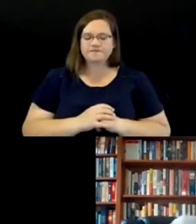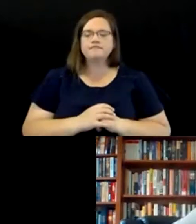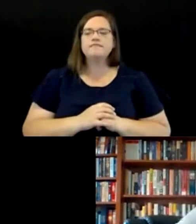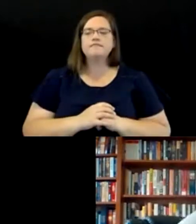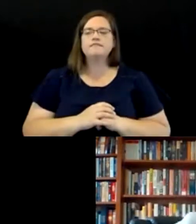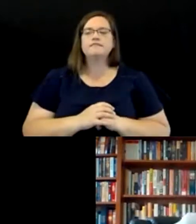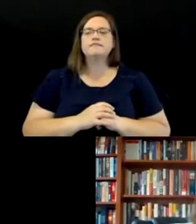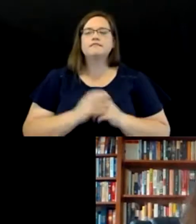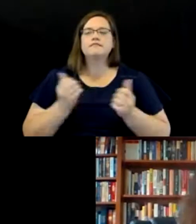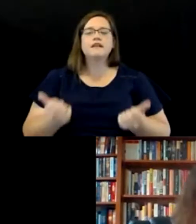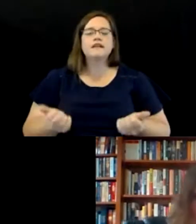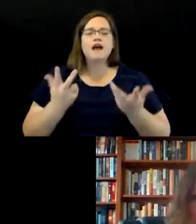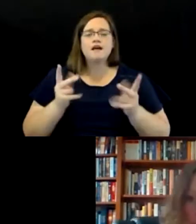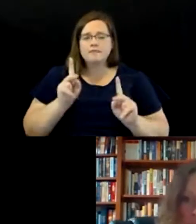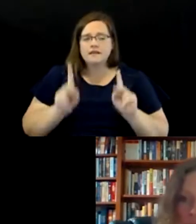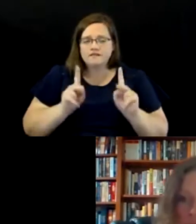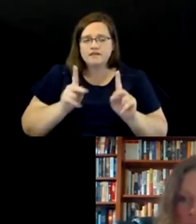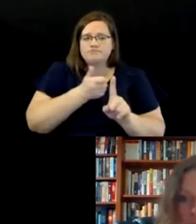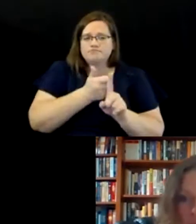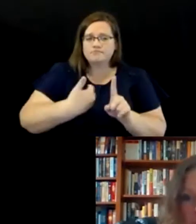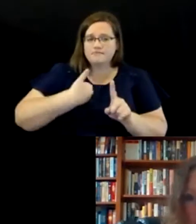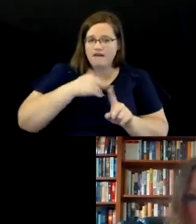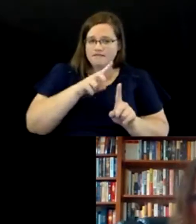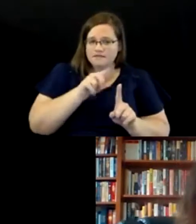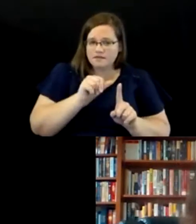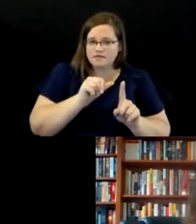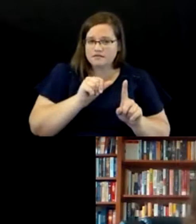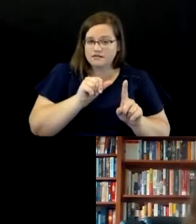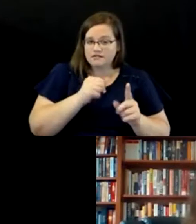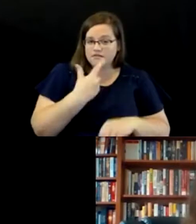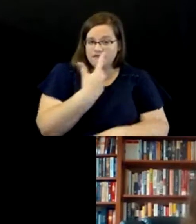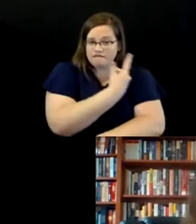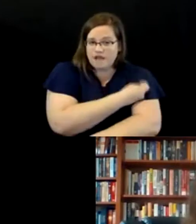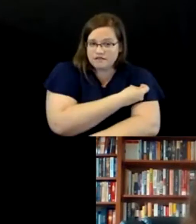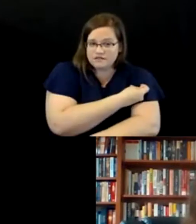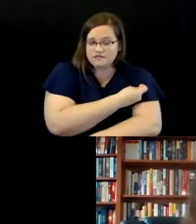individuals with disabilities have been vaccinated, like in comparison to